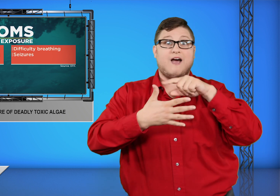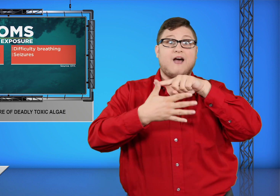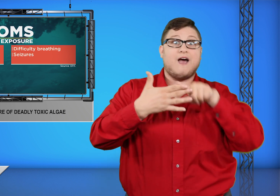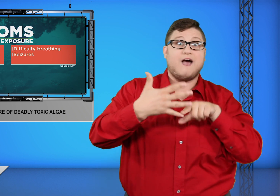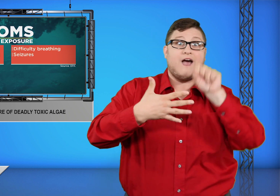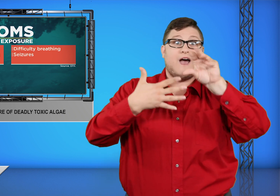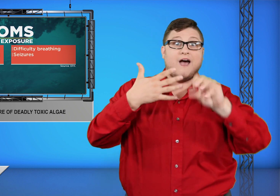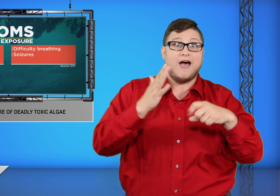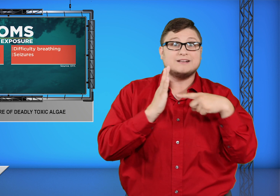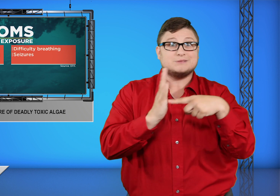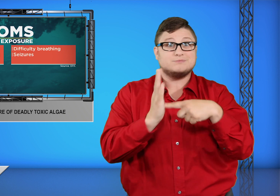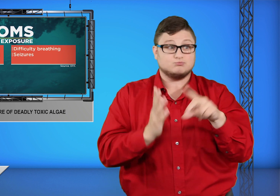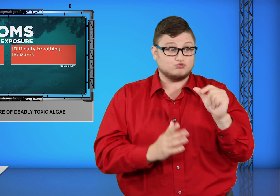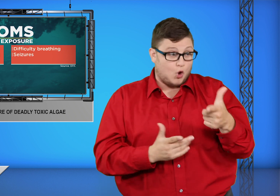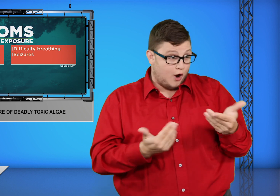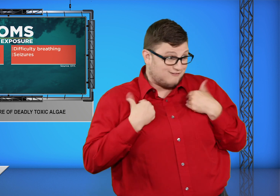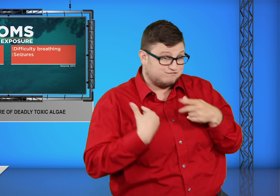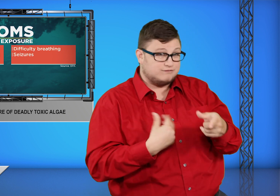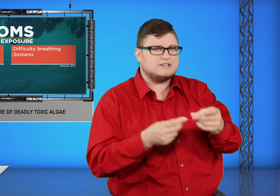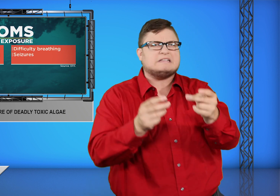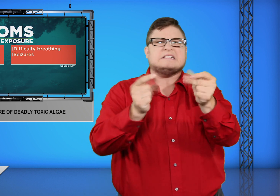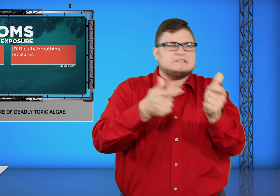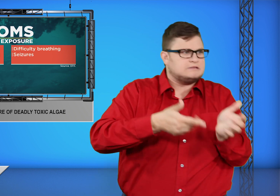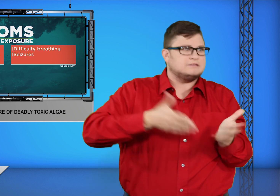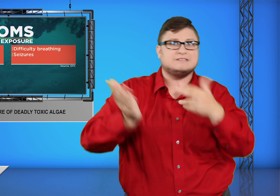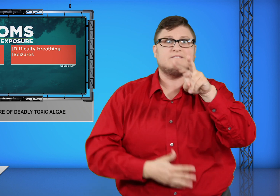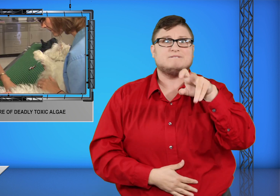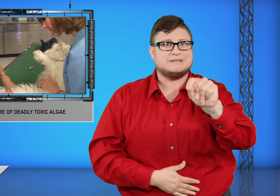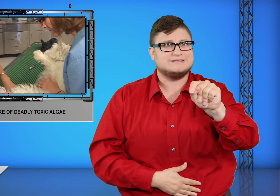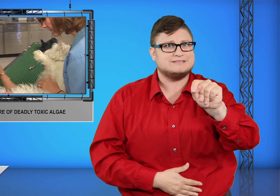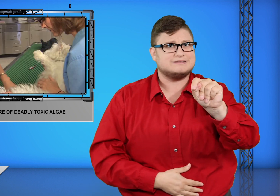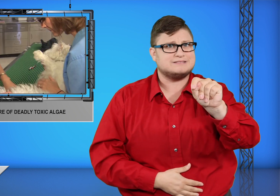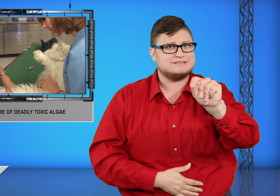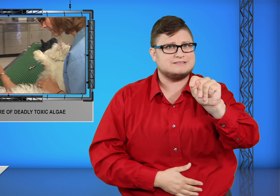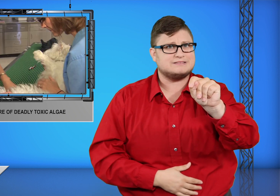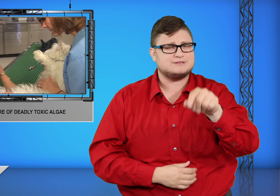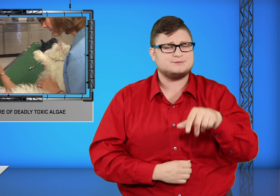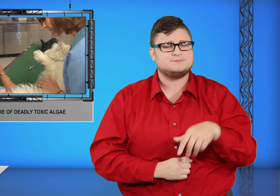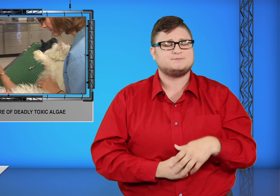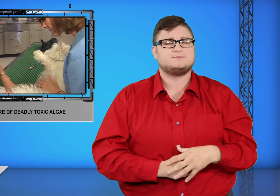If your dog displays any of these symptoms after making contact with water, take it to the vet immediately.